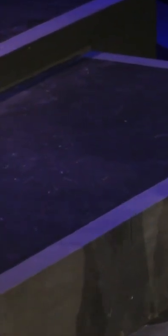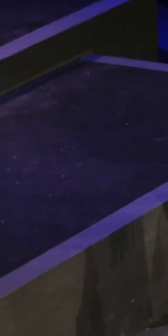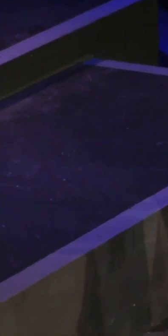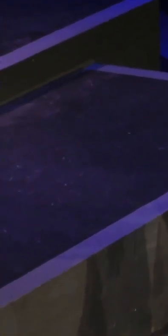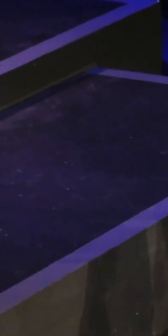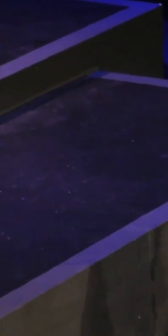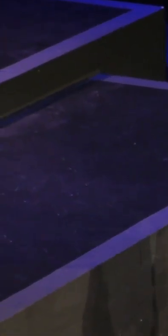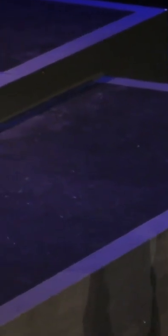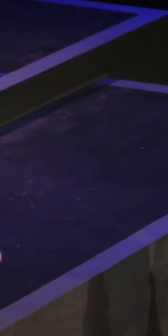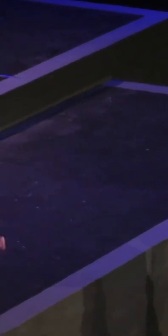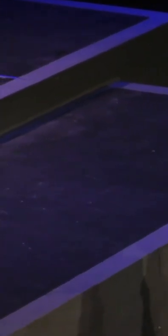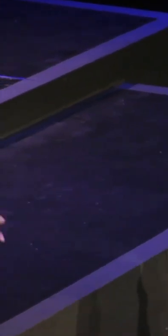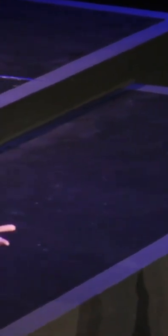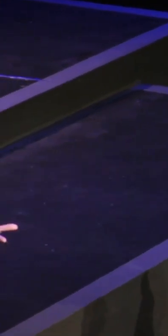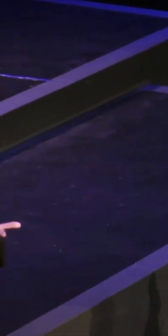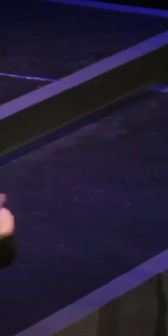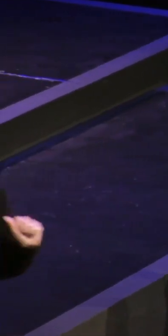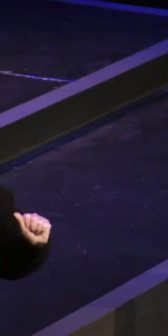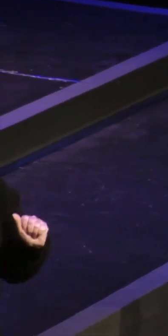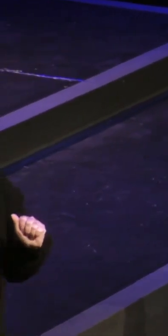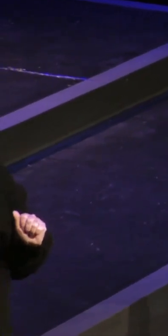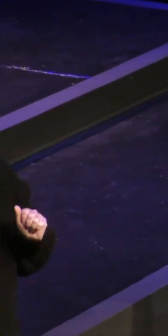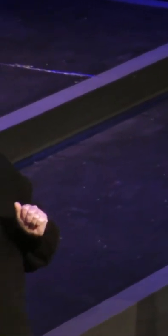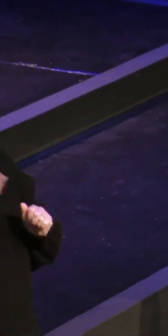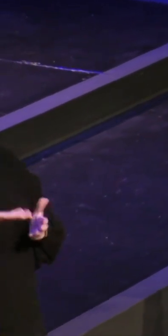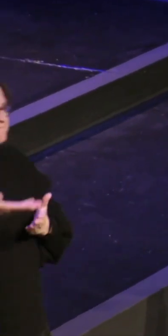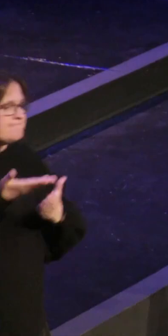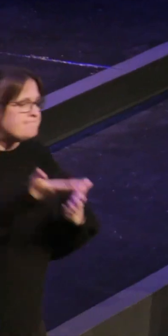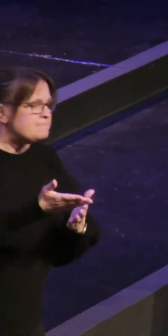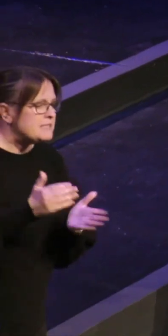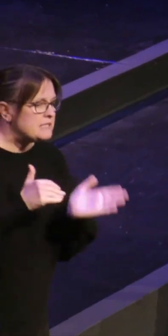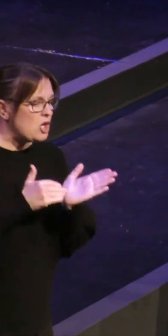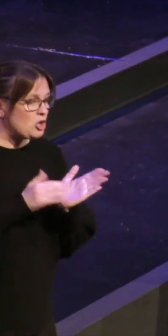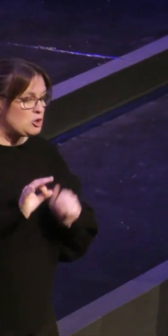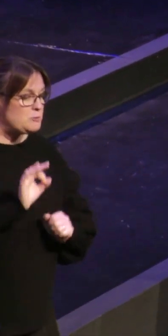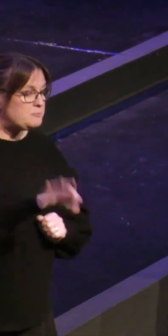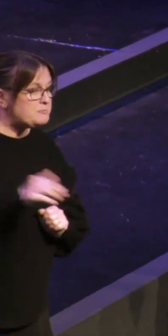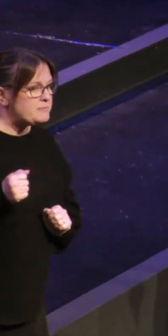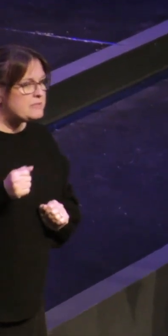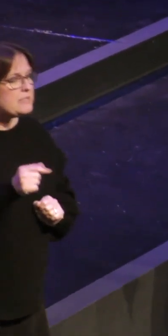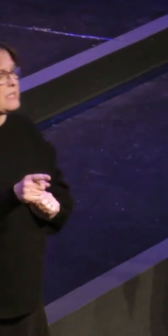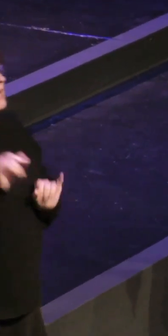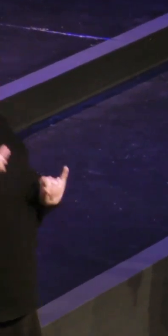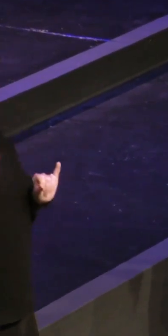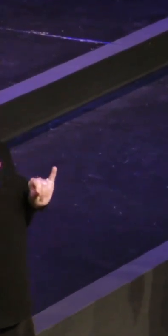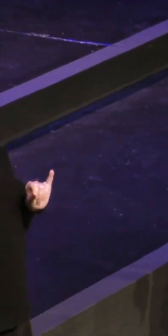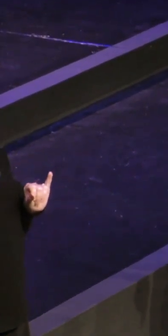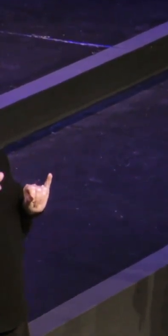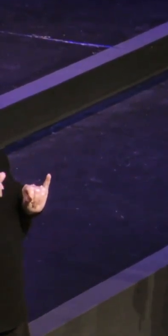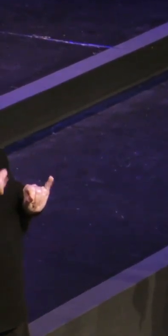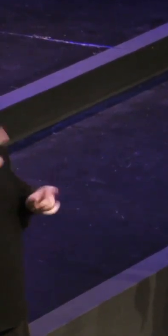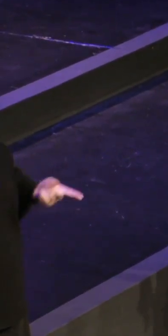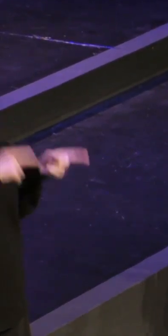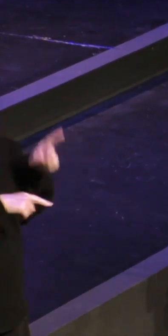my doctor found out that I was a great candidate. So right then and there I decided to bet on myself